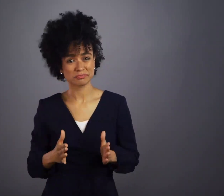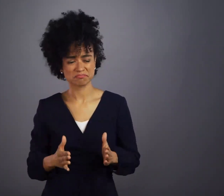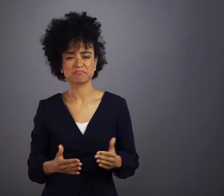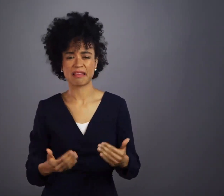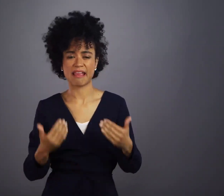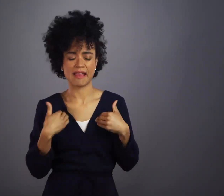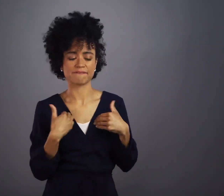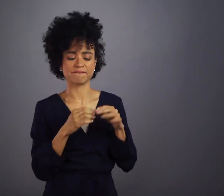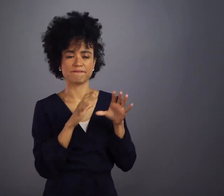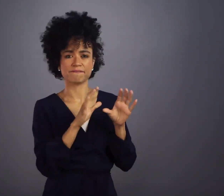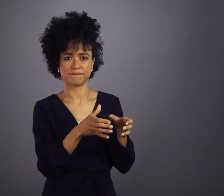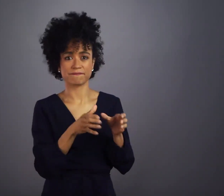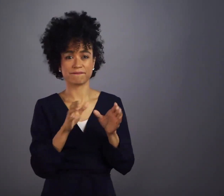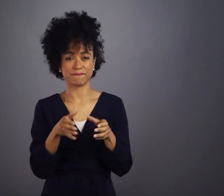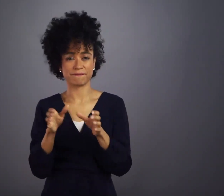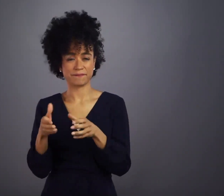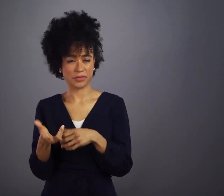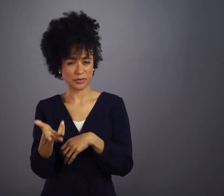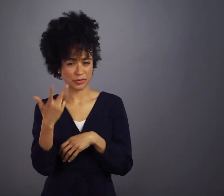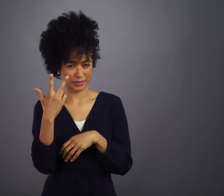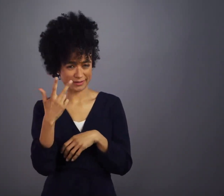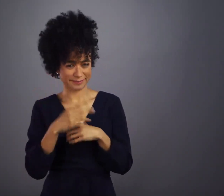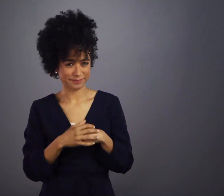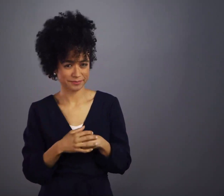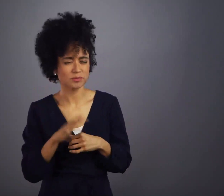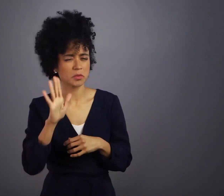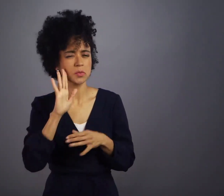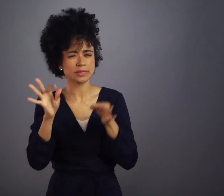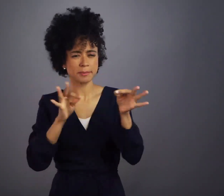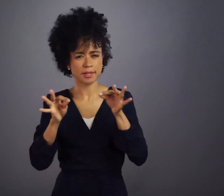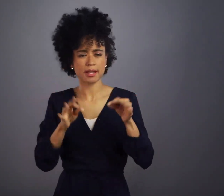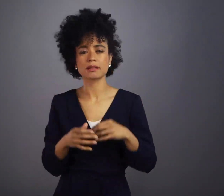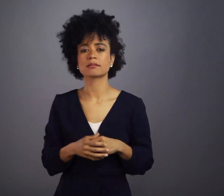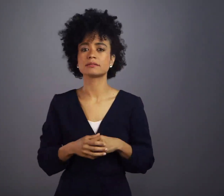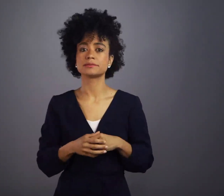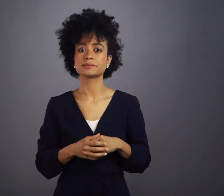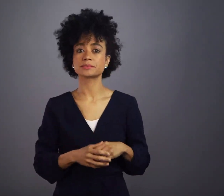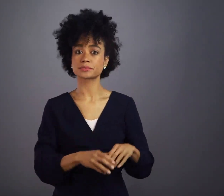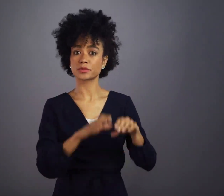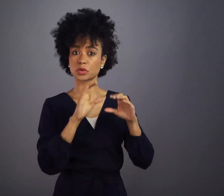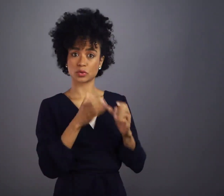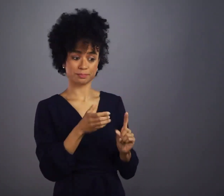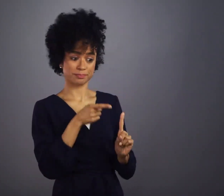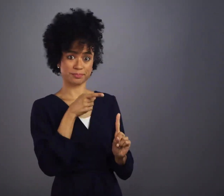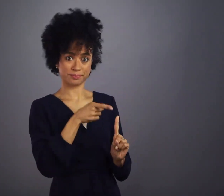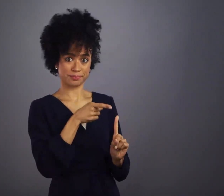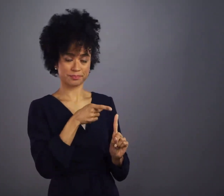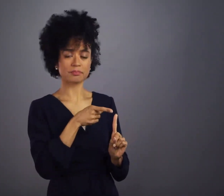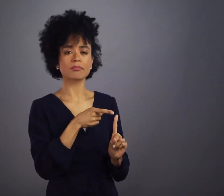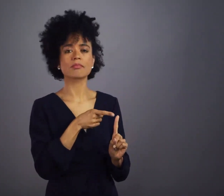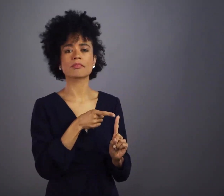Moderate drinkers have little trouble in giving up liquor entirely if they have good reason for it.